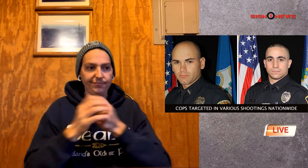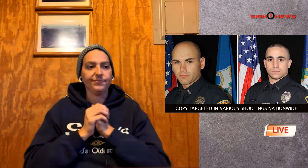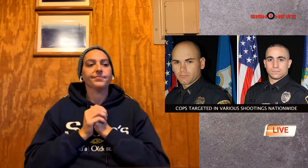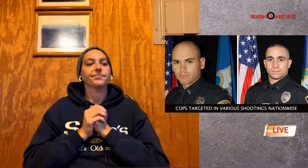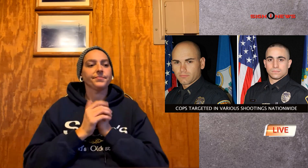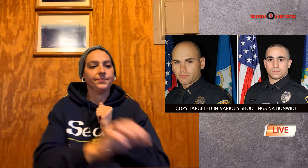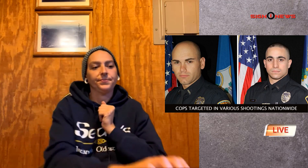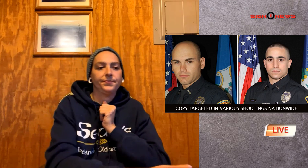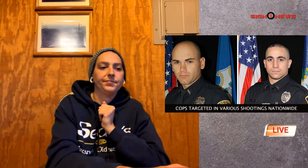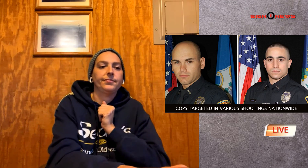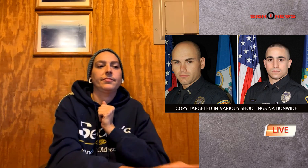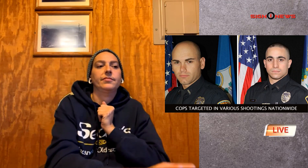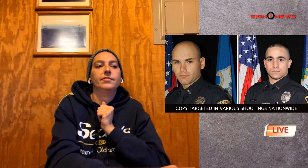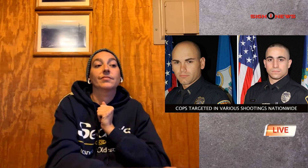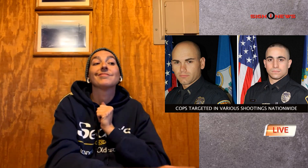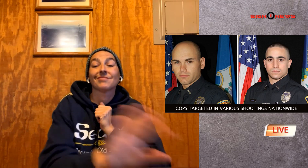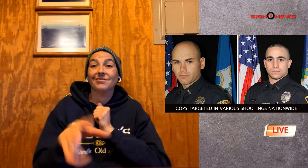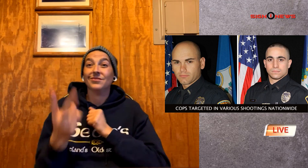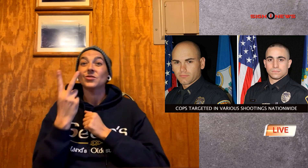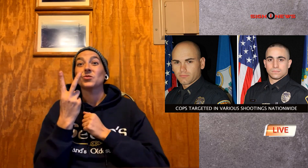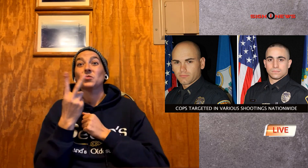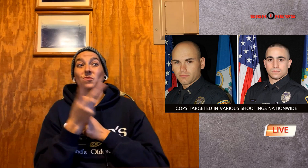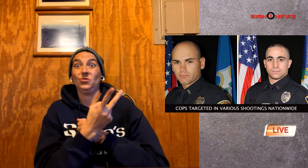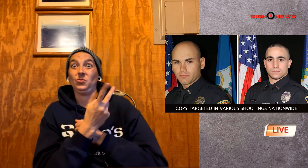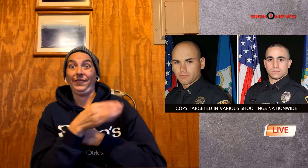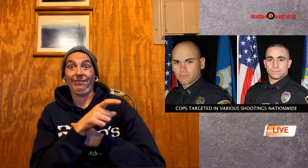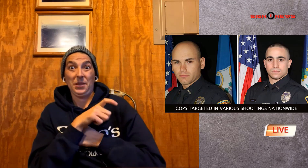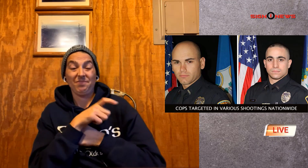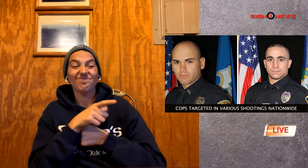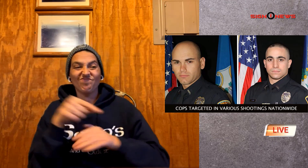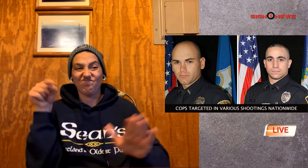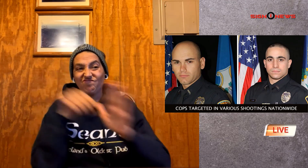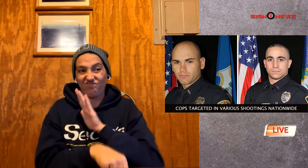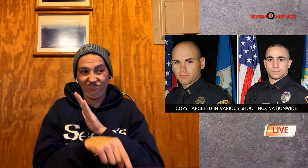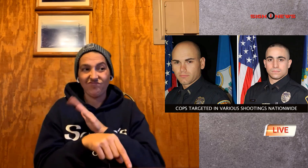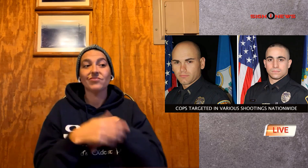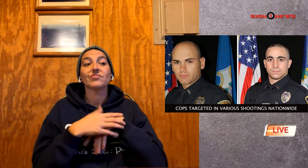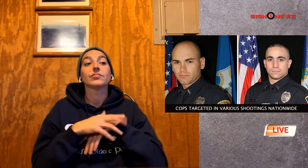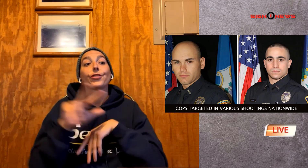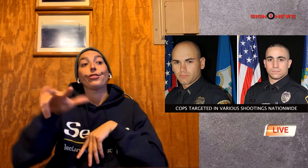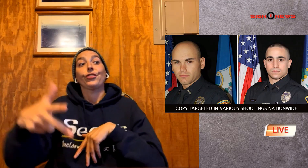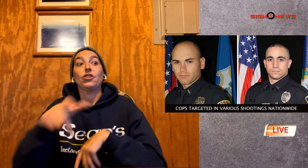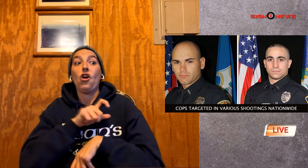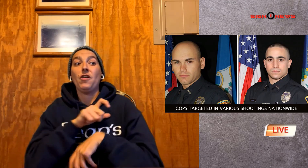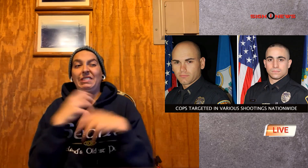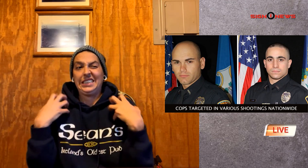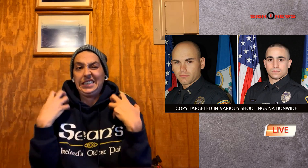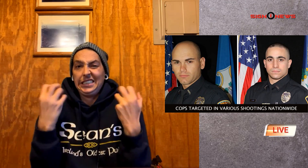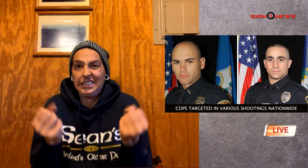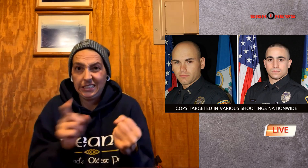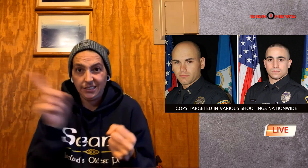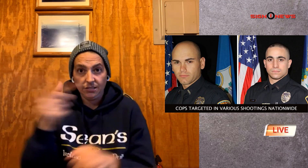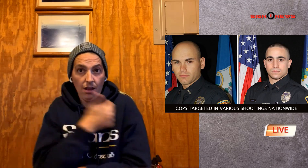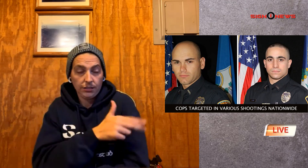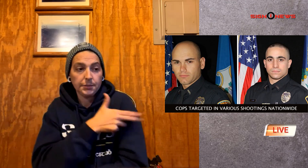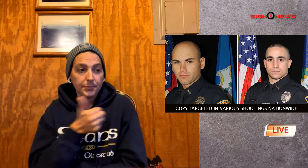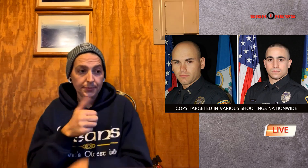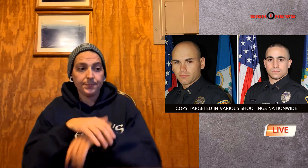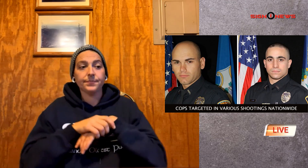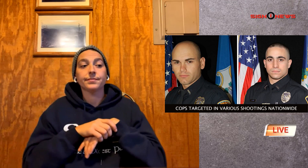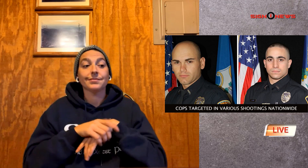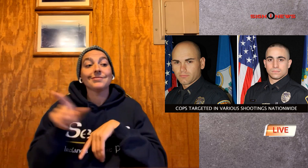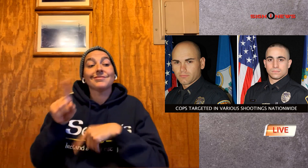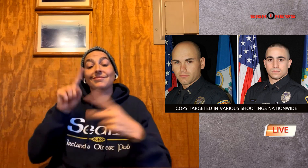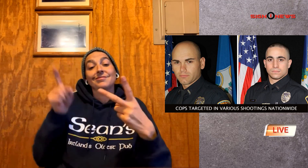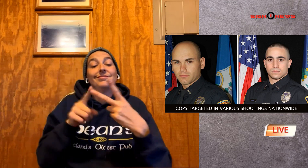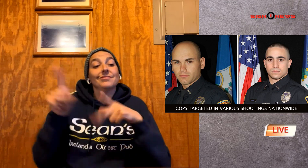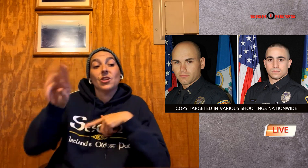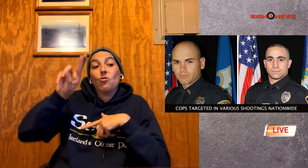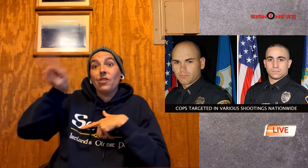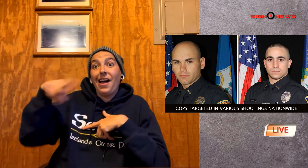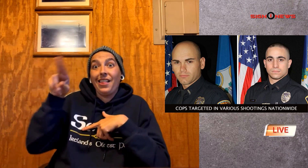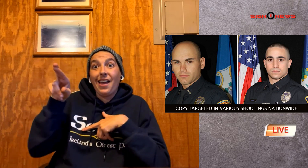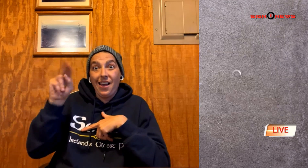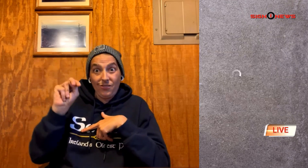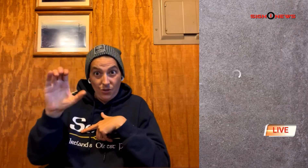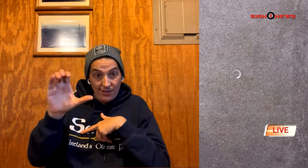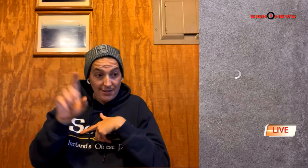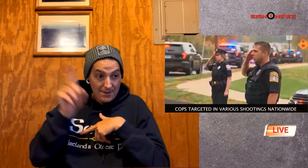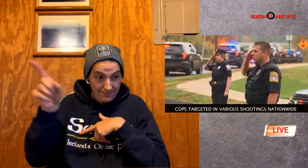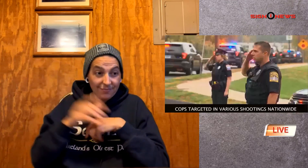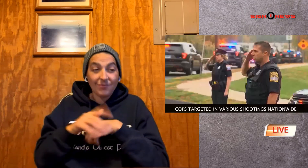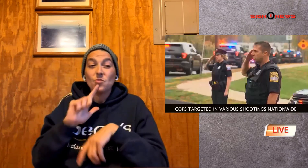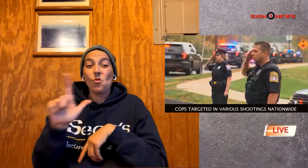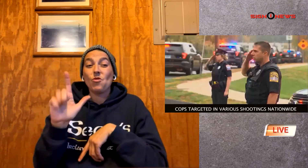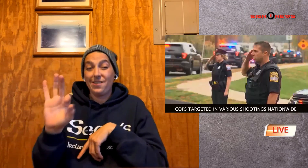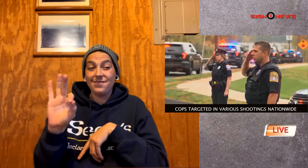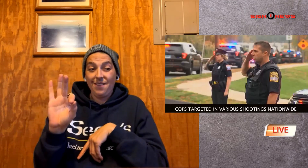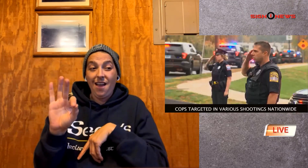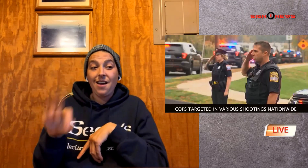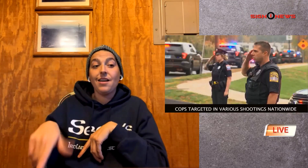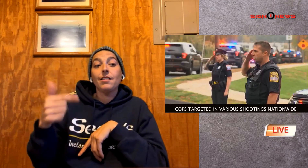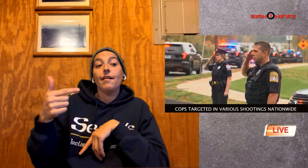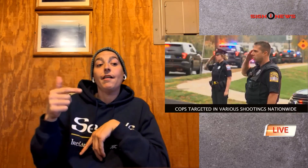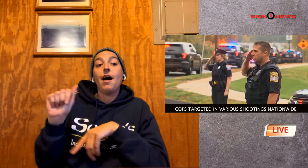a calculated attack two of them were killed and a third officer is recovering in the hospital